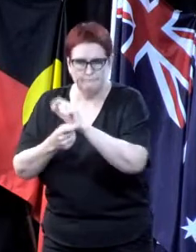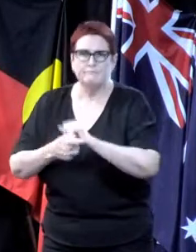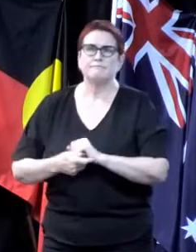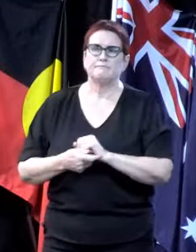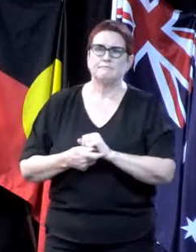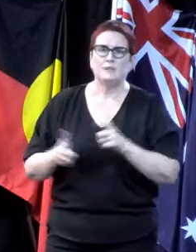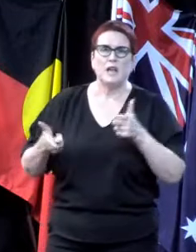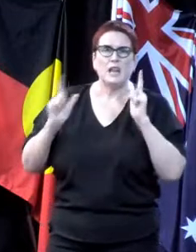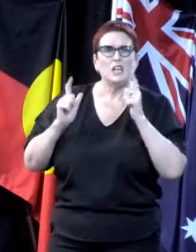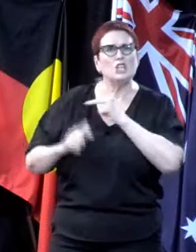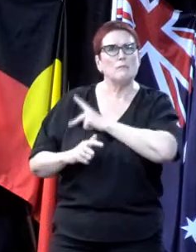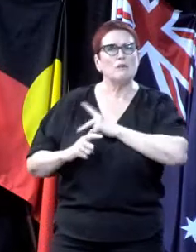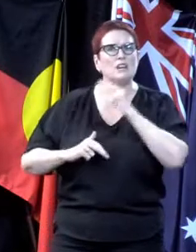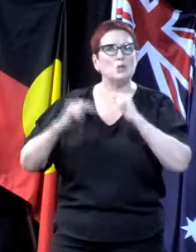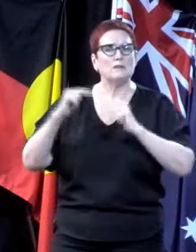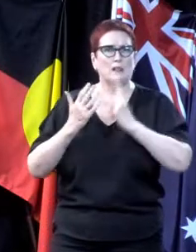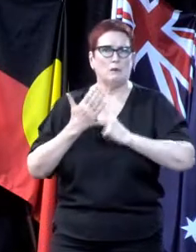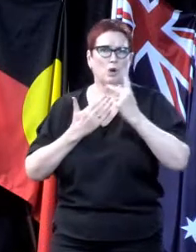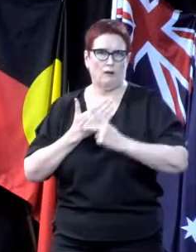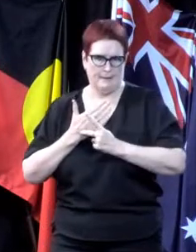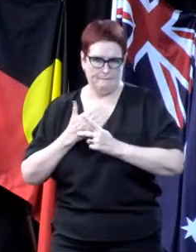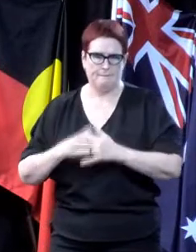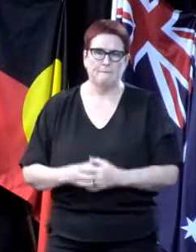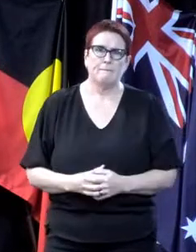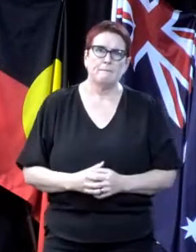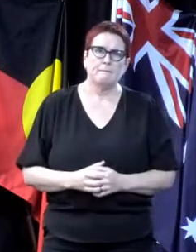a leadership professional development program written